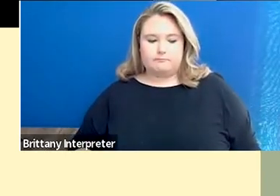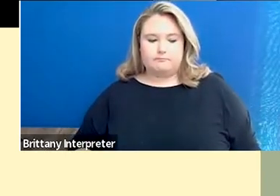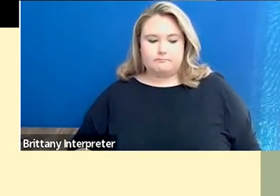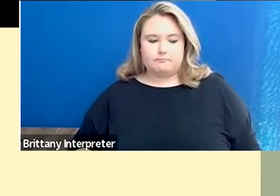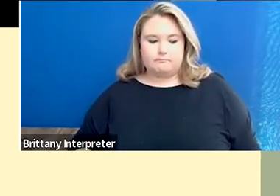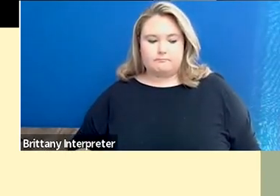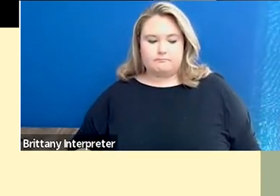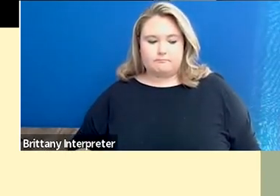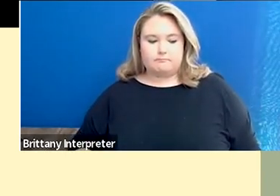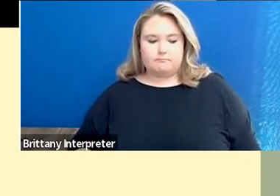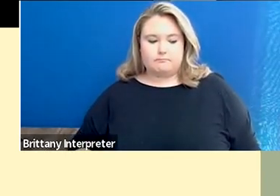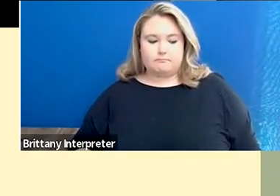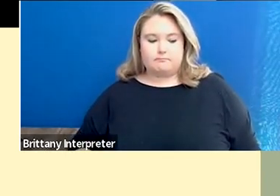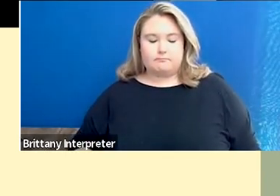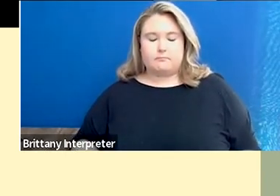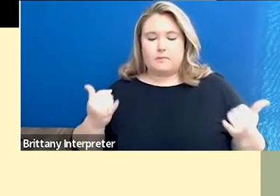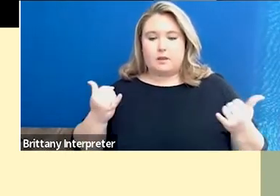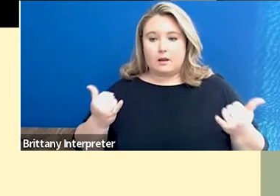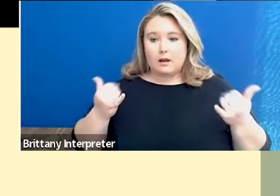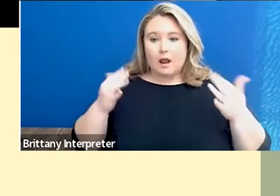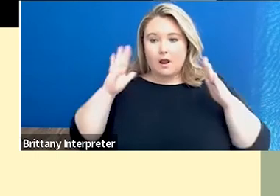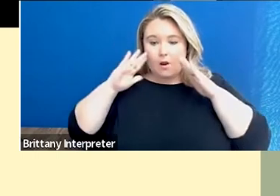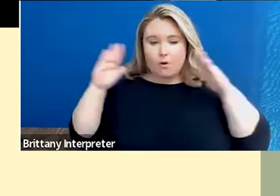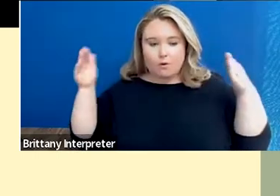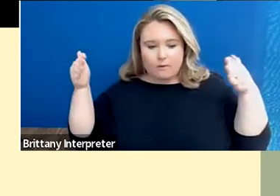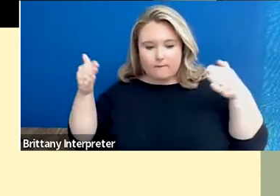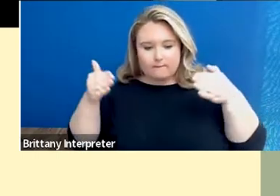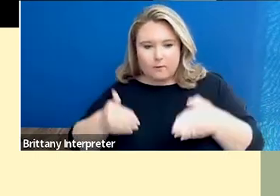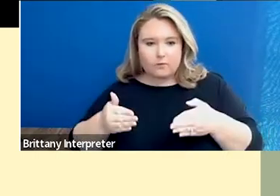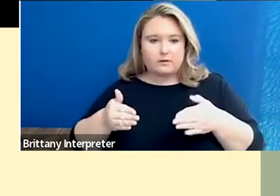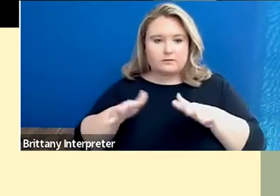we focus back into the space of this community,